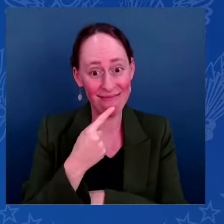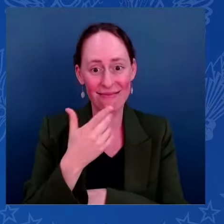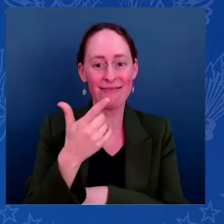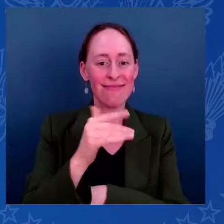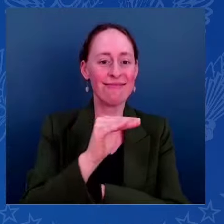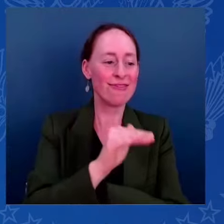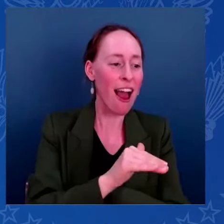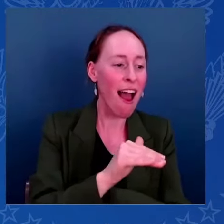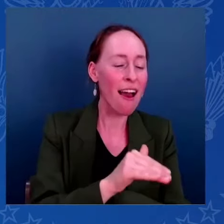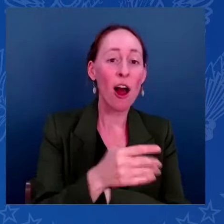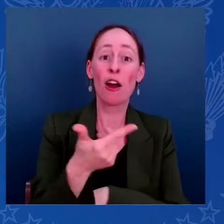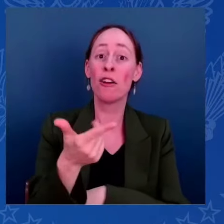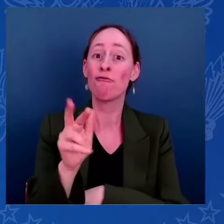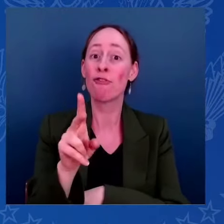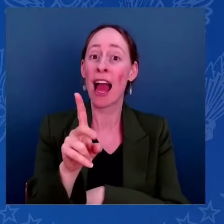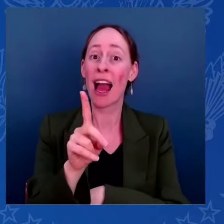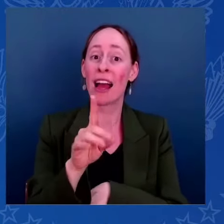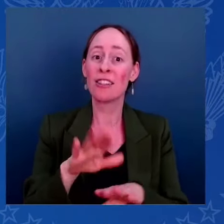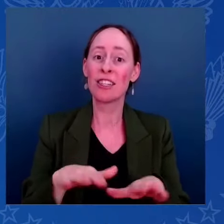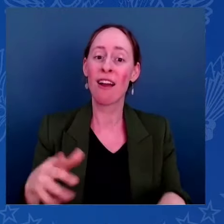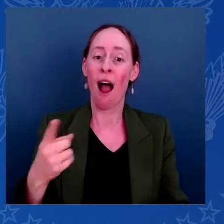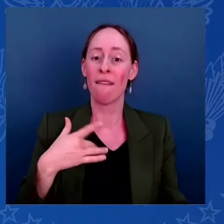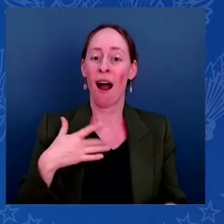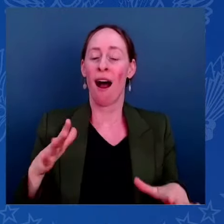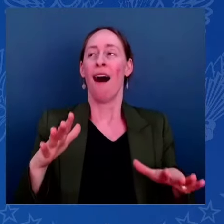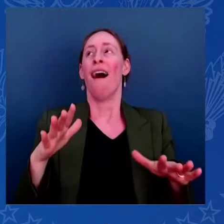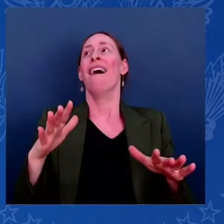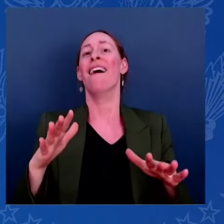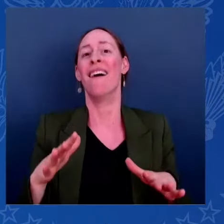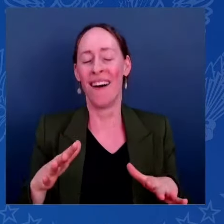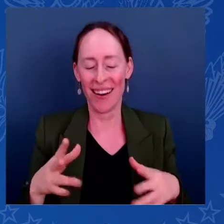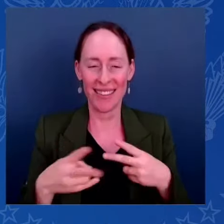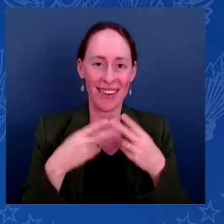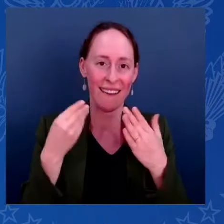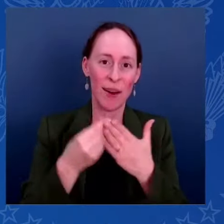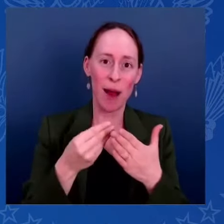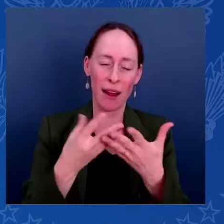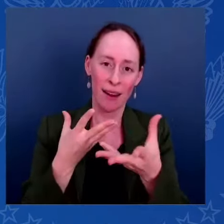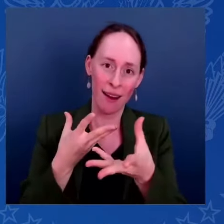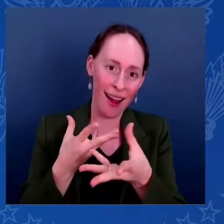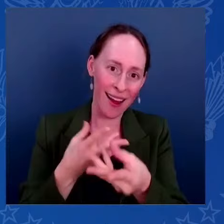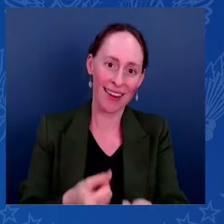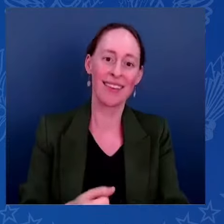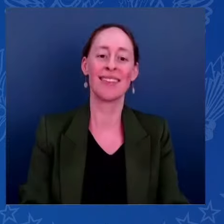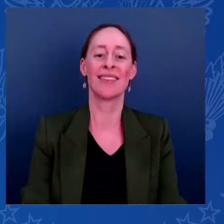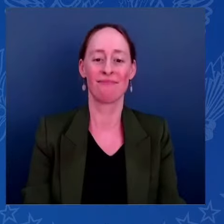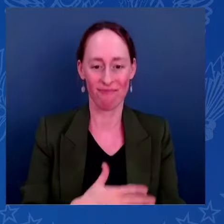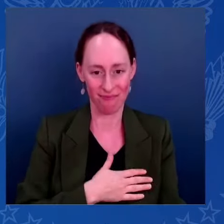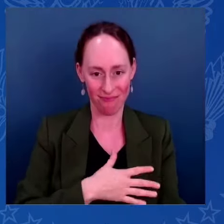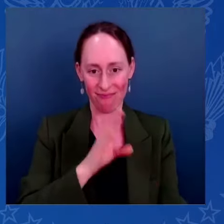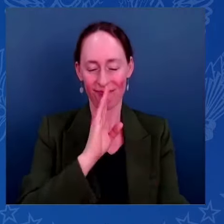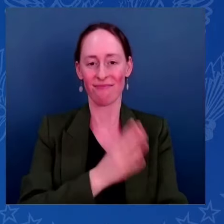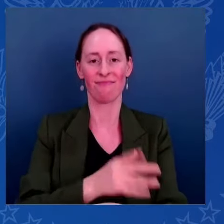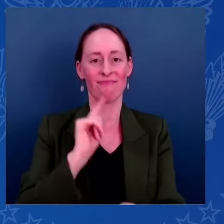Our daughter, Ashley, graduated from Tulane here in 2003 and had a great experience, and now she's working with --